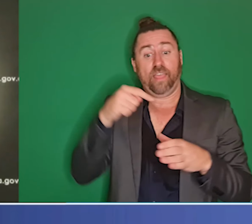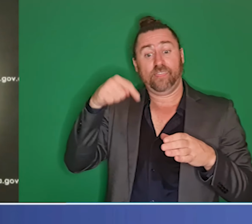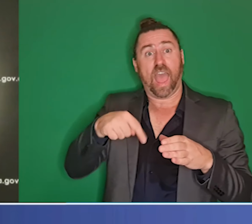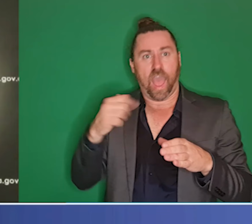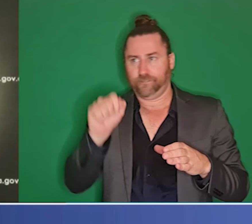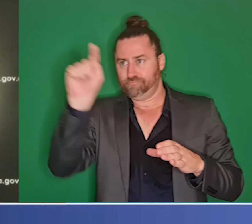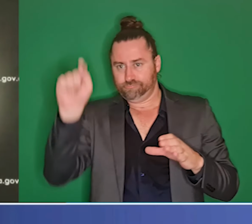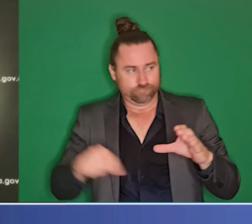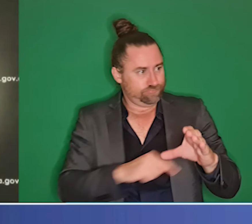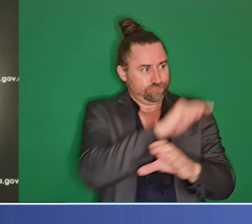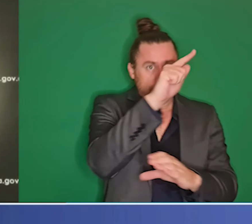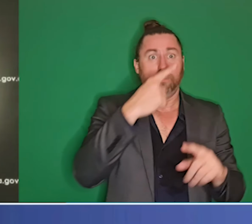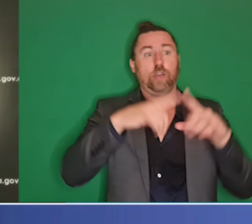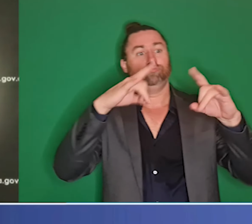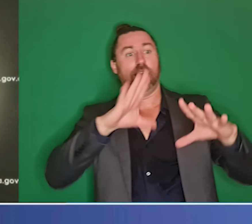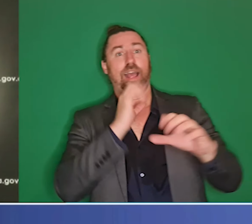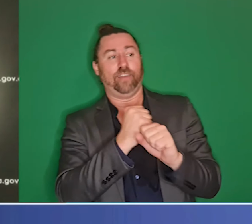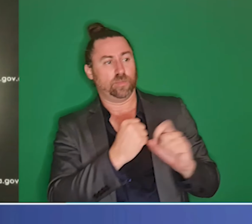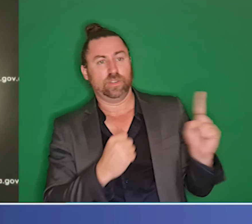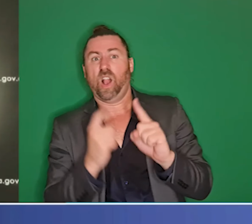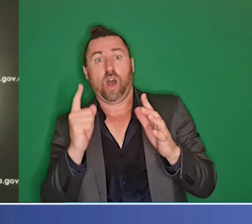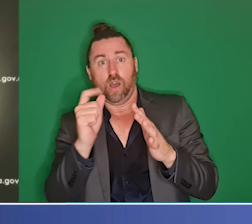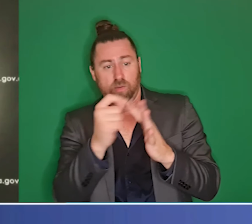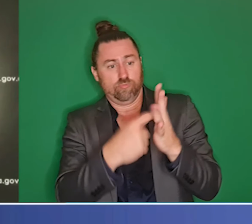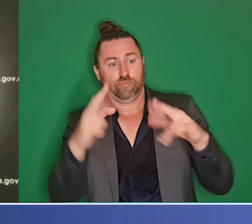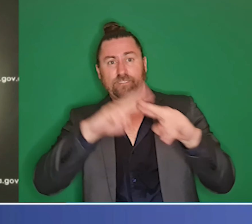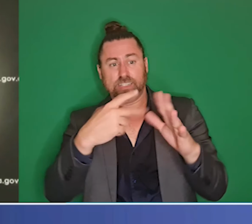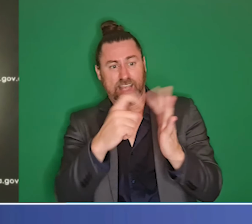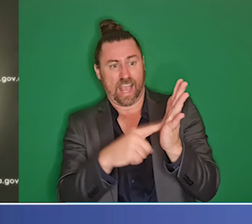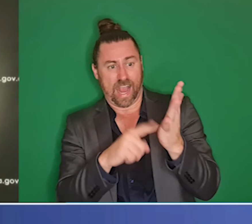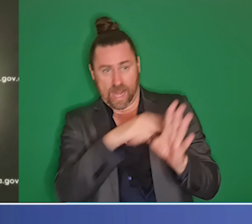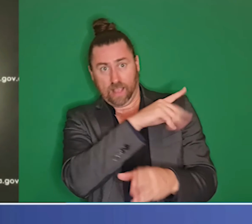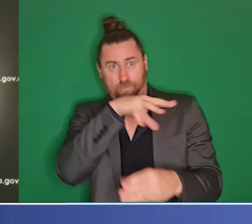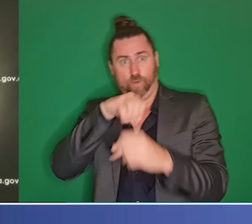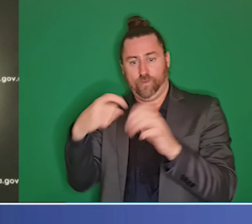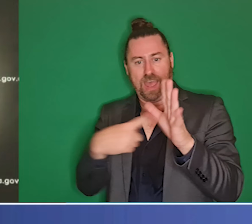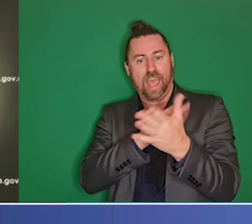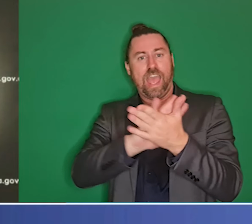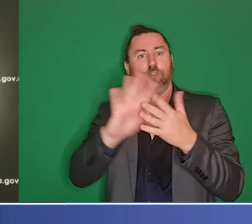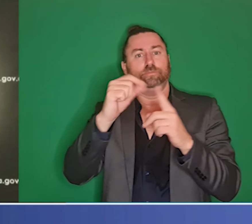obviously with Professor Kelly, and that has been very clear,